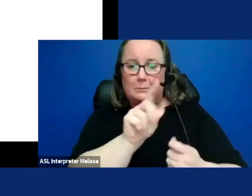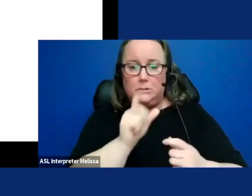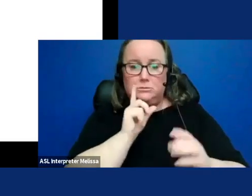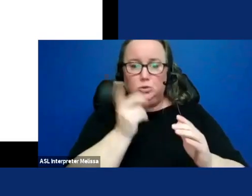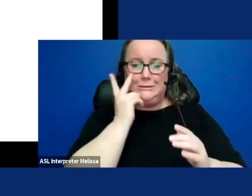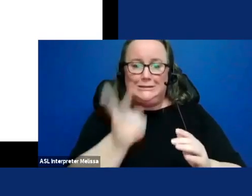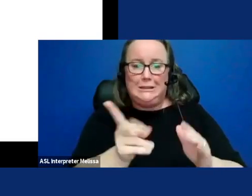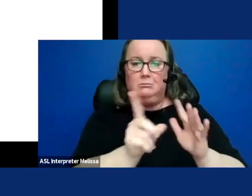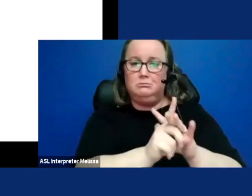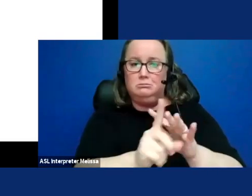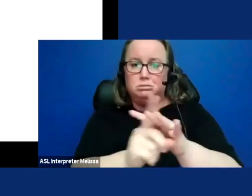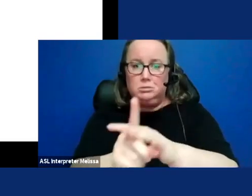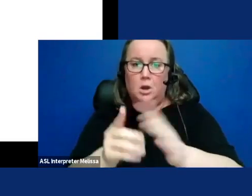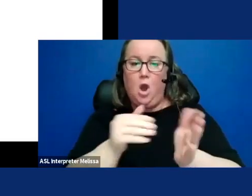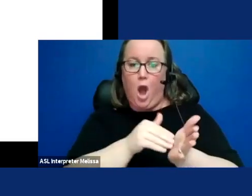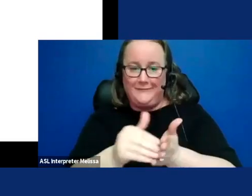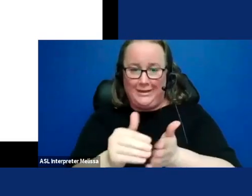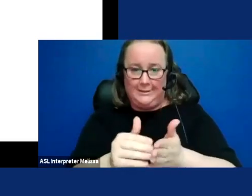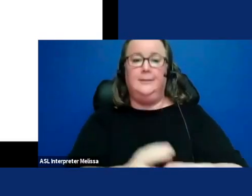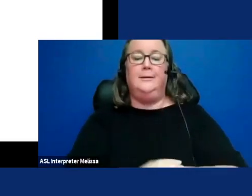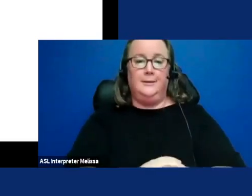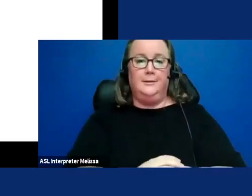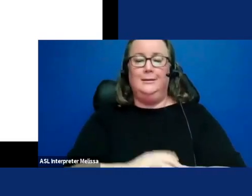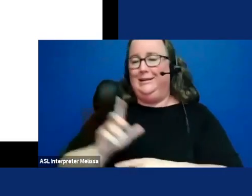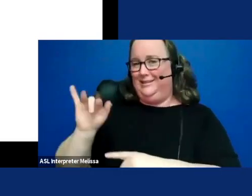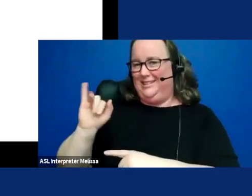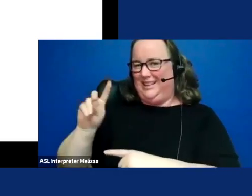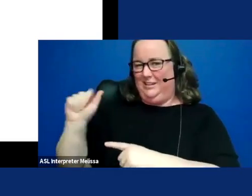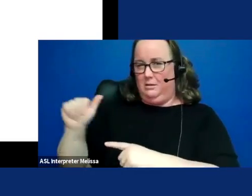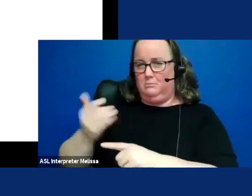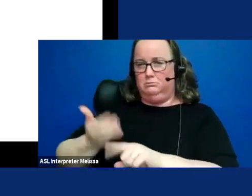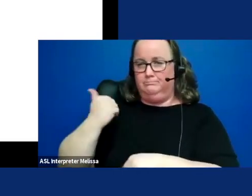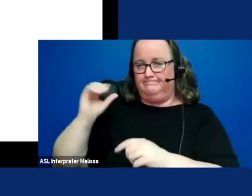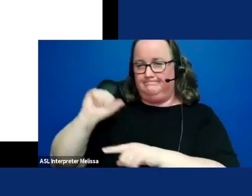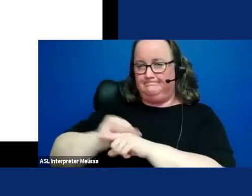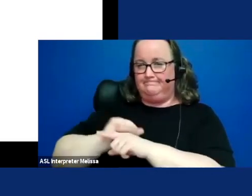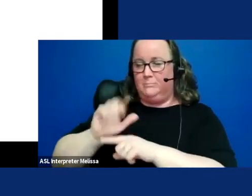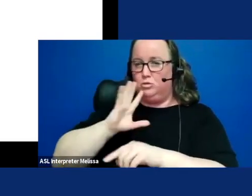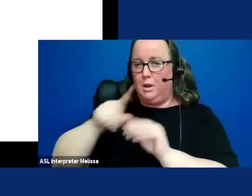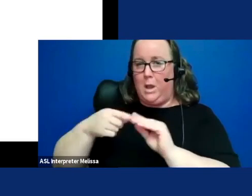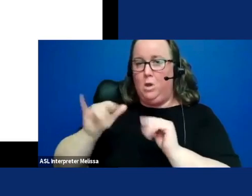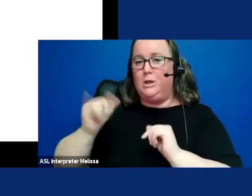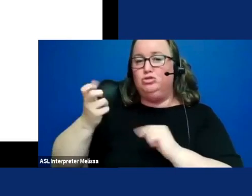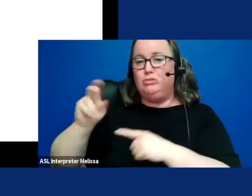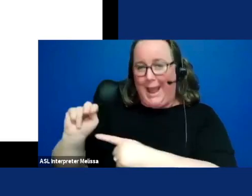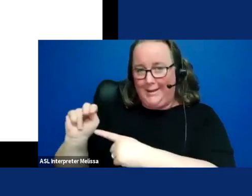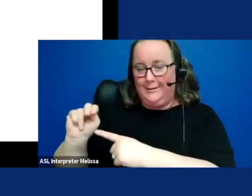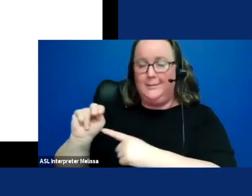Linda, in the last training pointed folks to the JAN, the Job Accommodation Network,